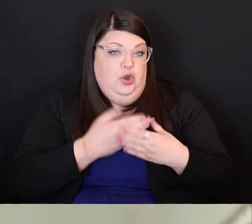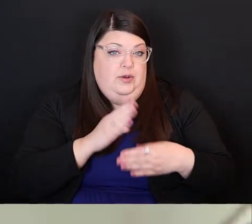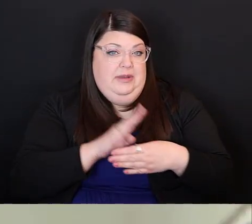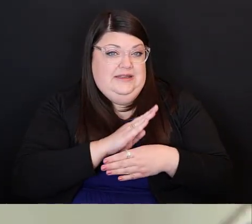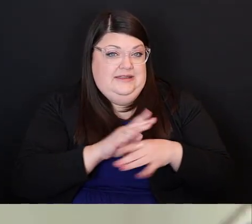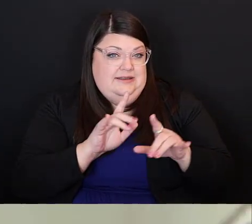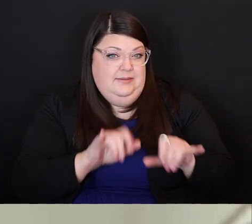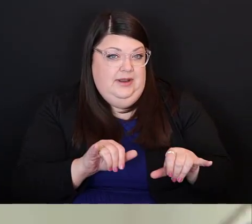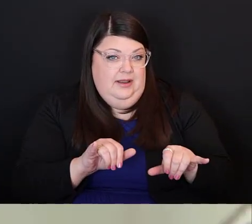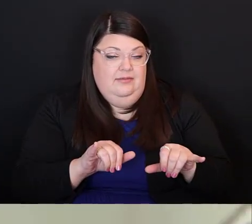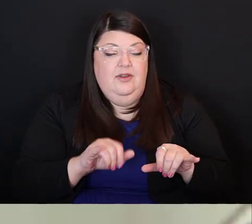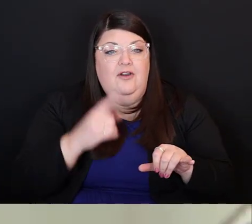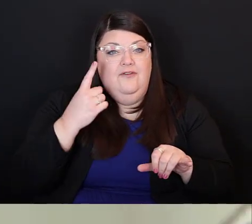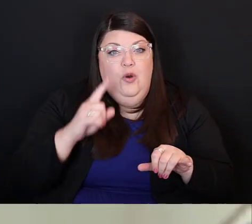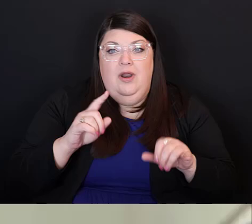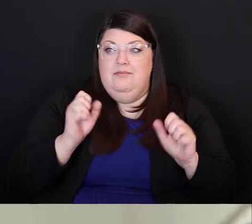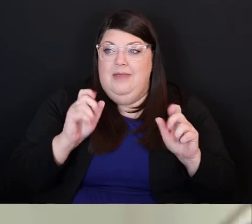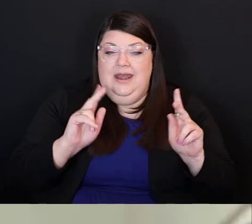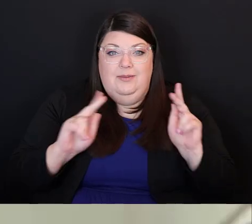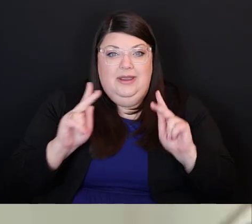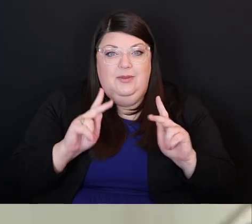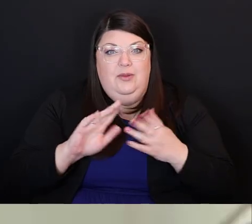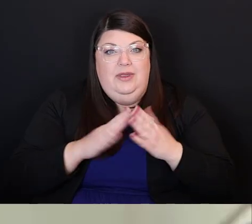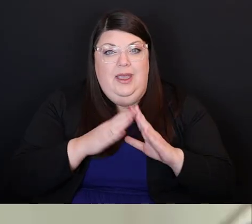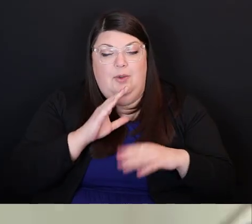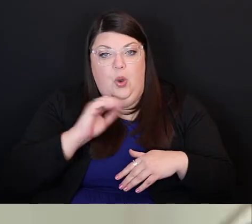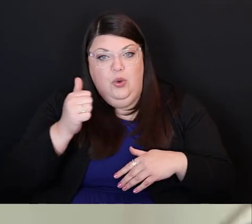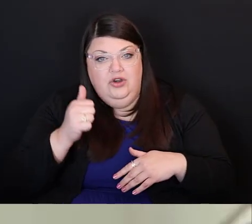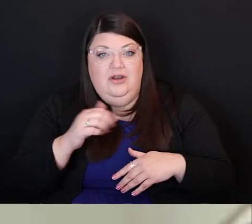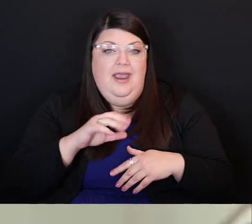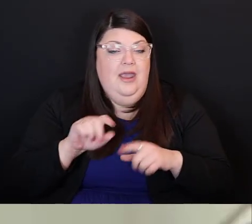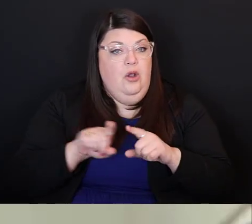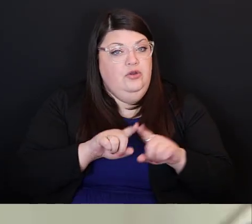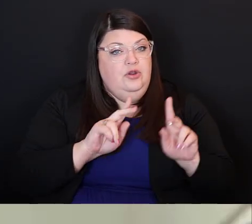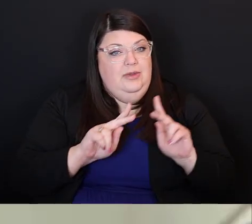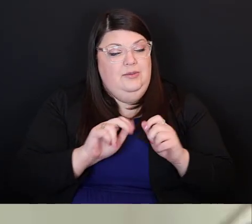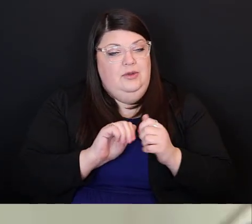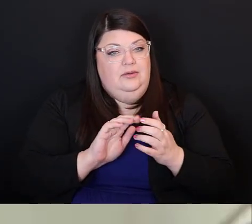population of older adults and people with disabilities who also need and like to use technology.